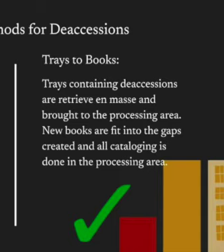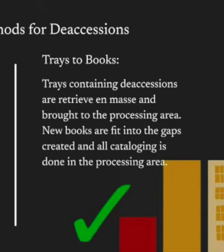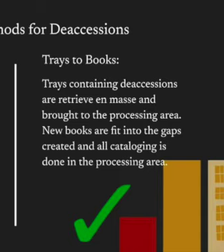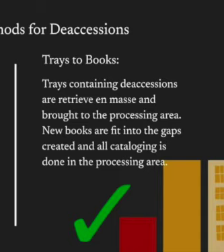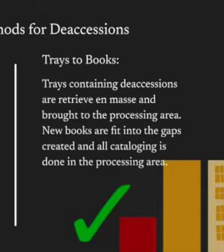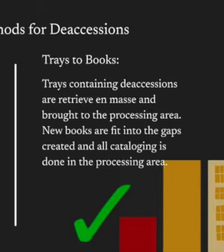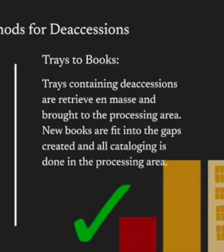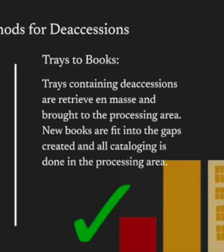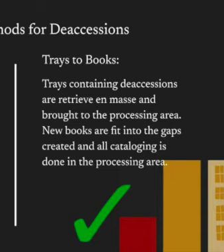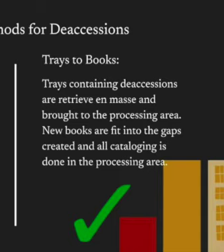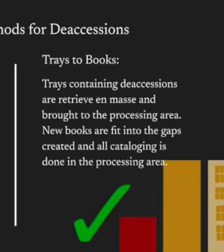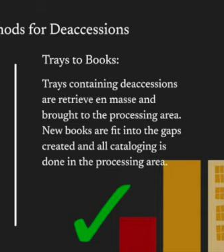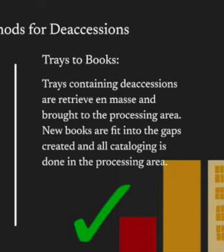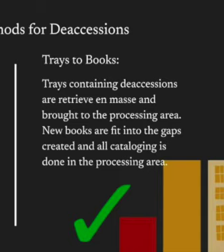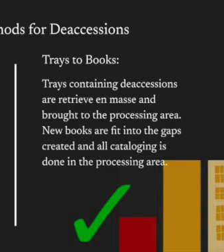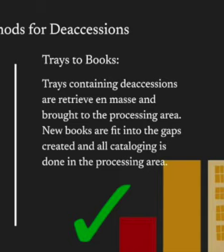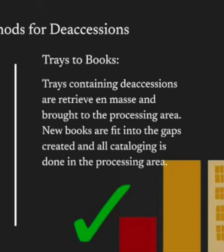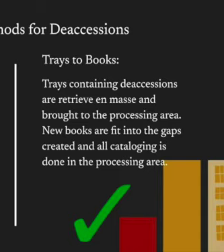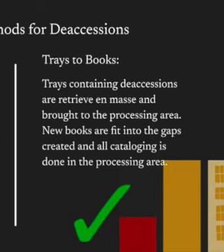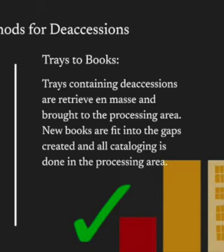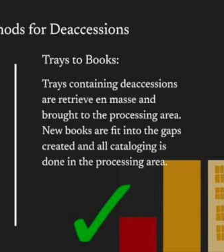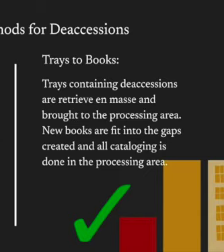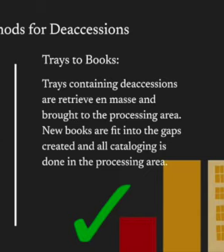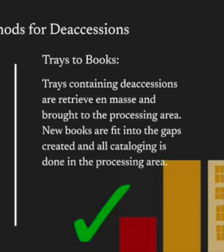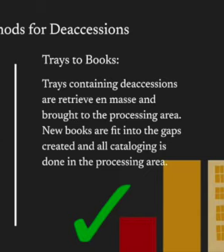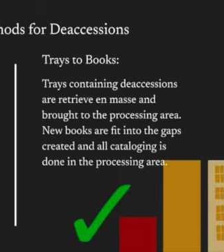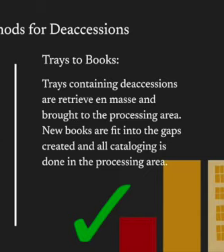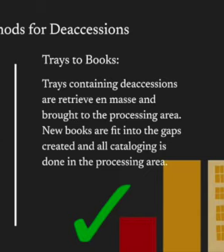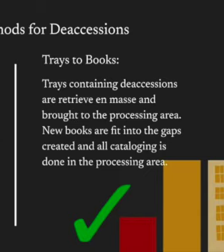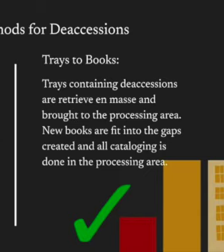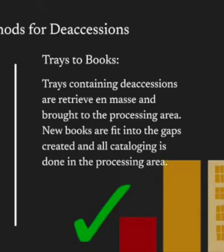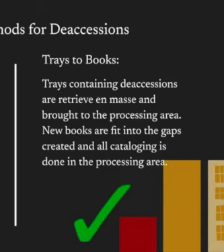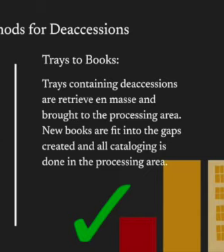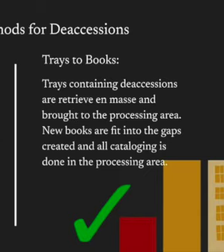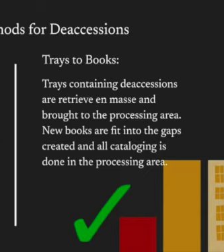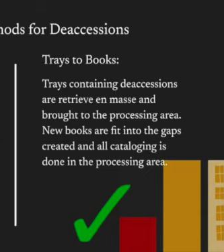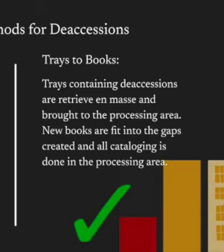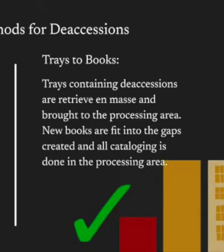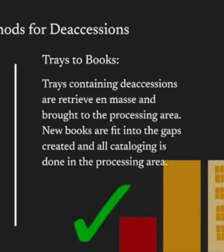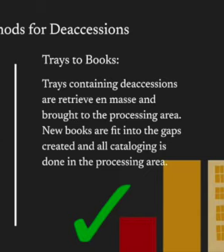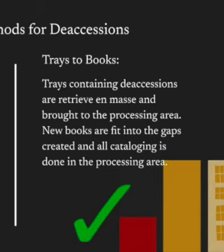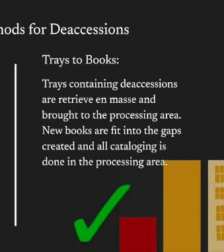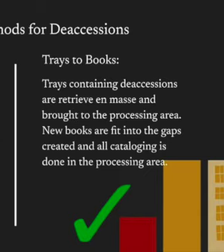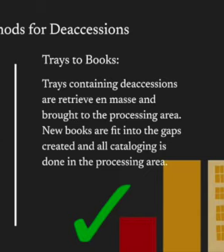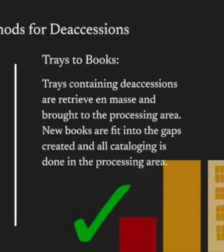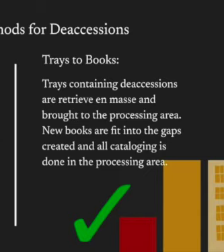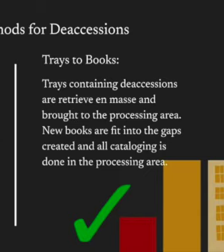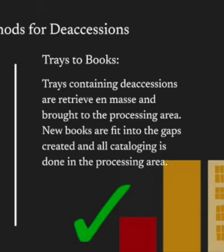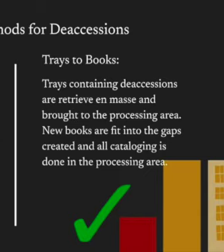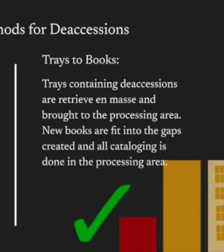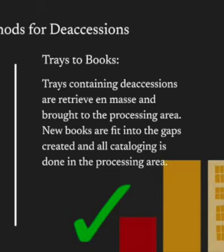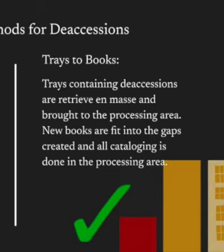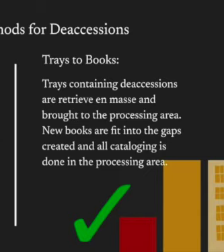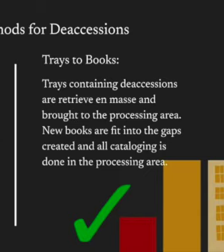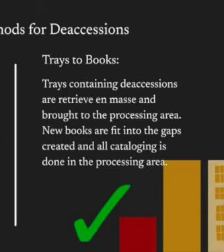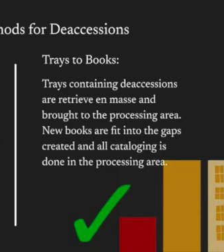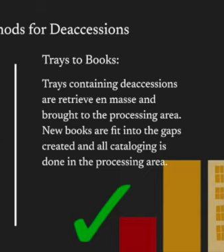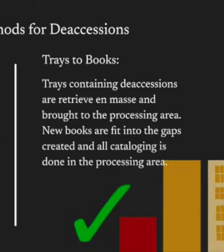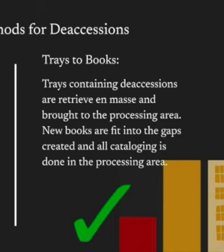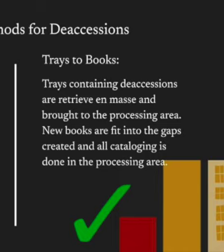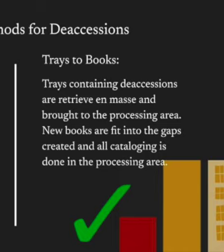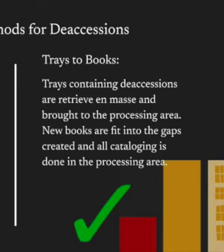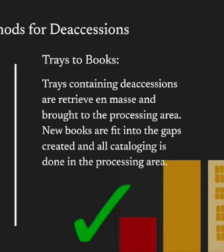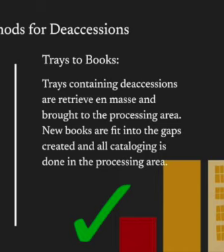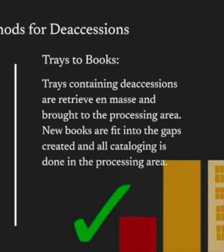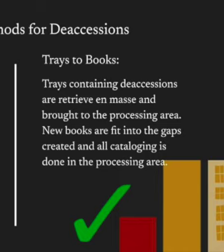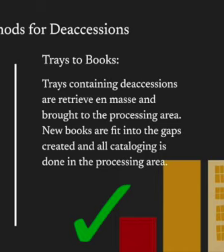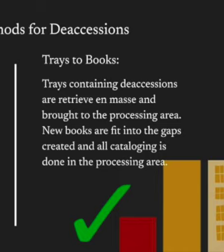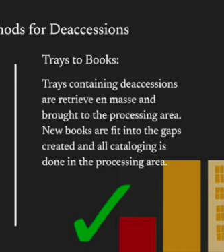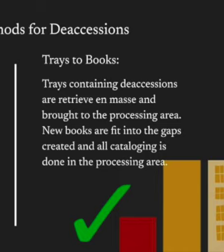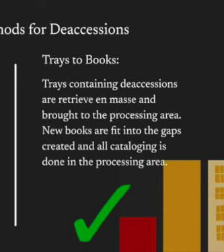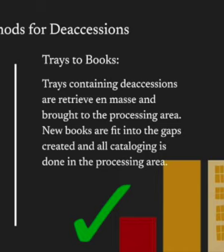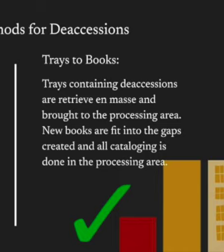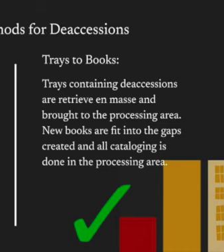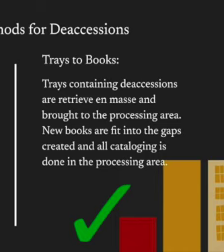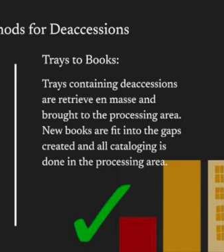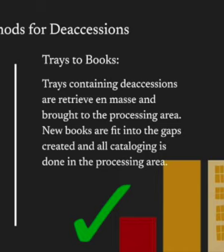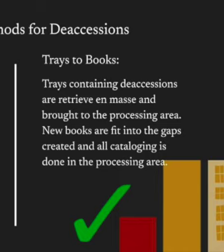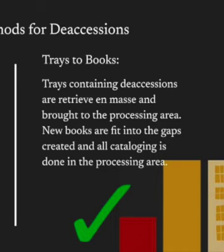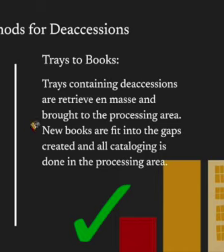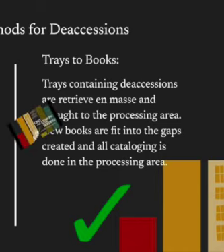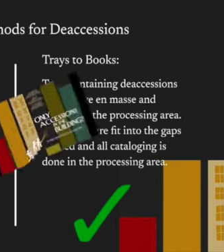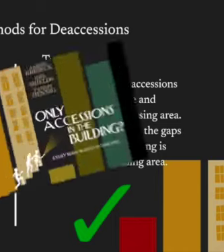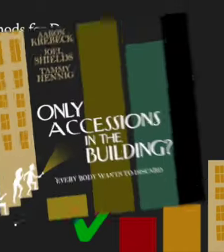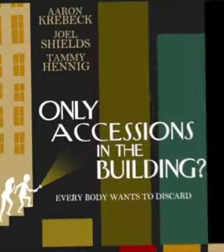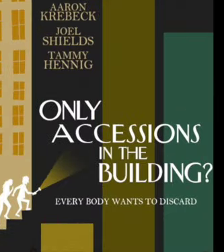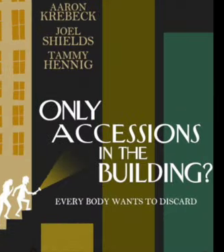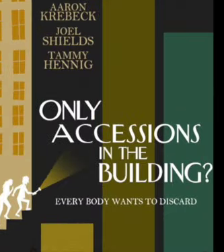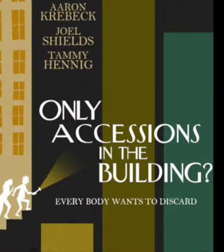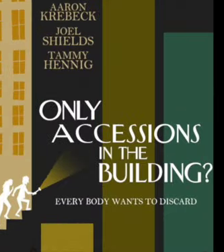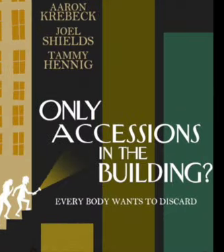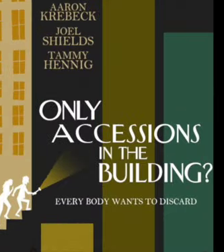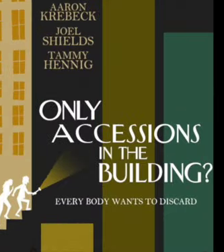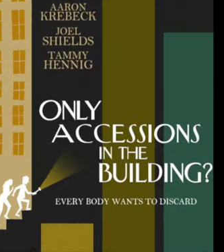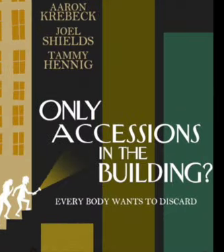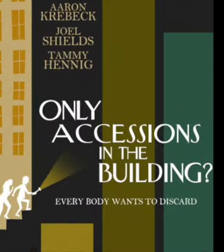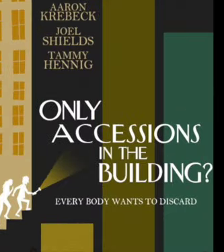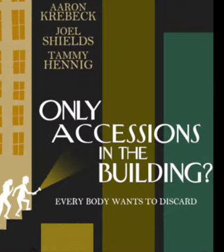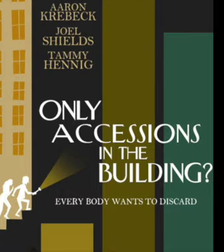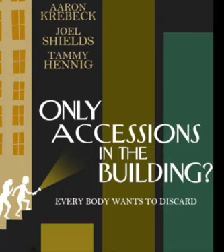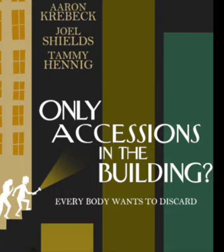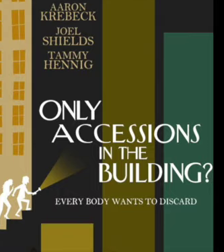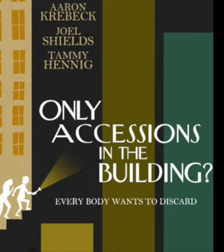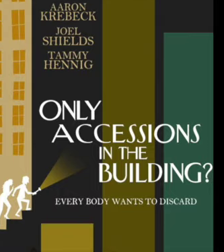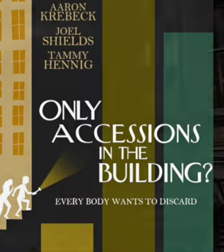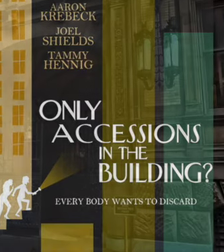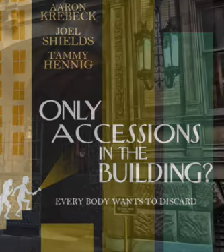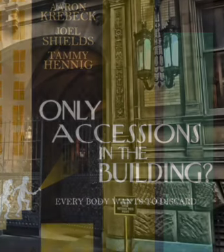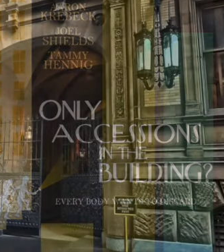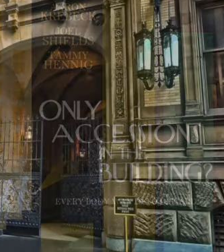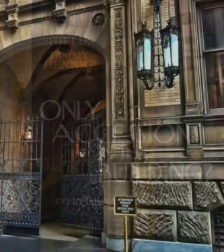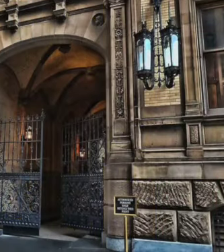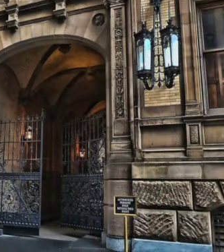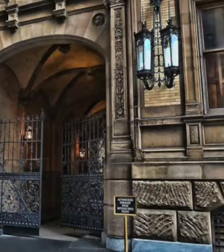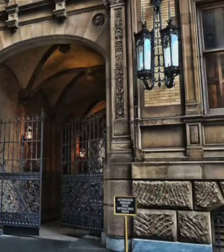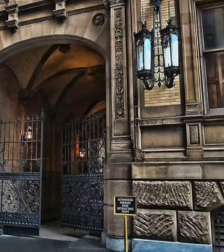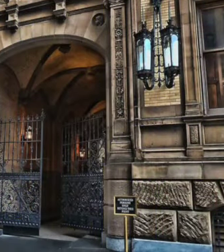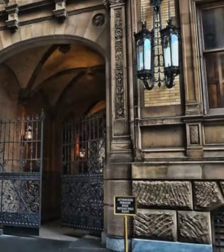and use our own workflows on a large project tammy we'll talk about that next part